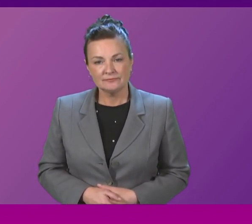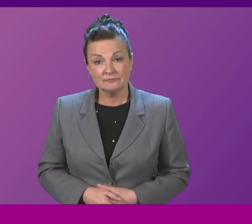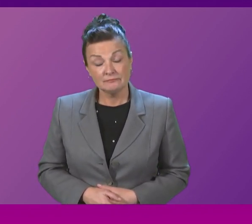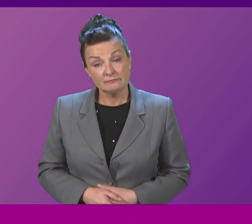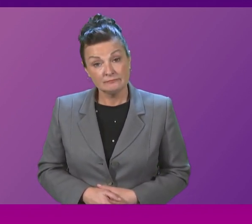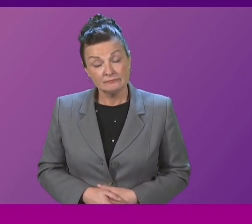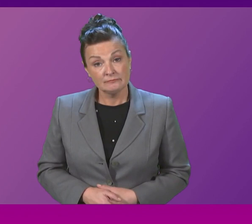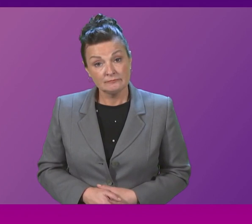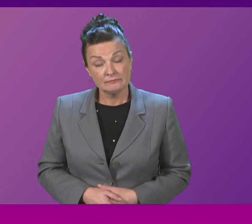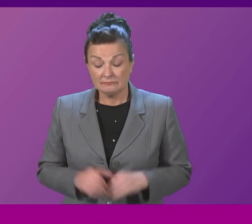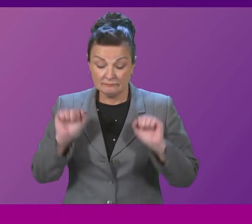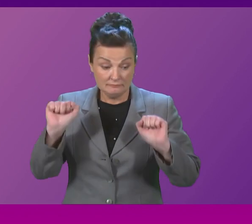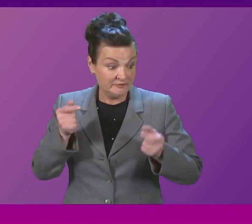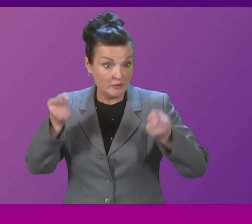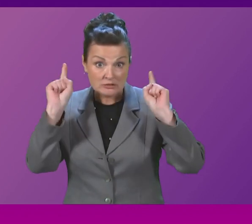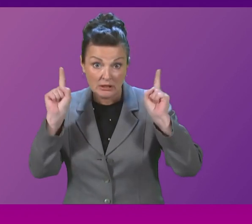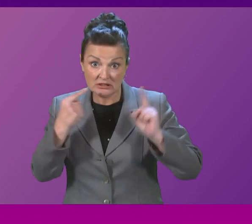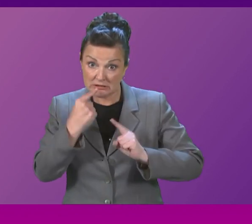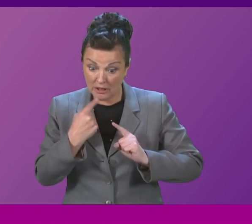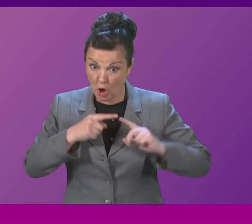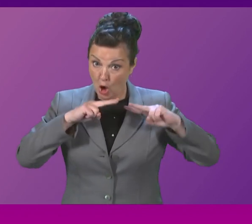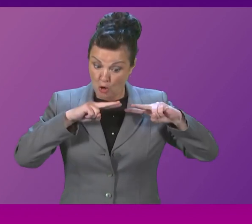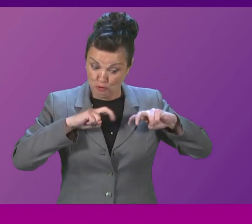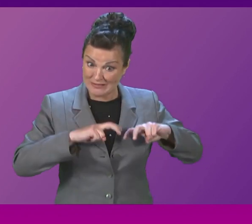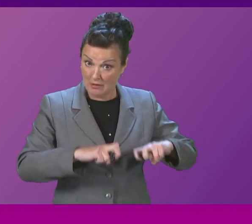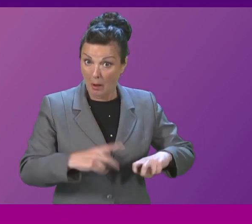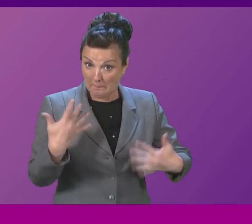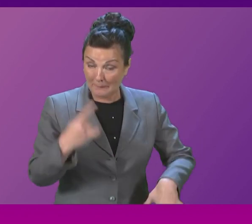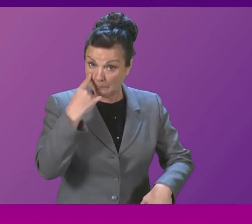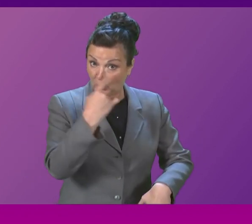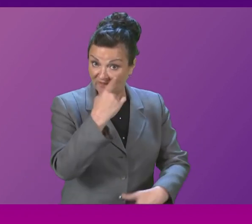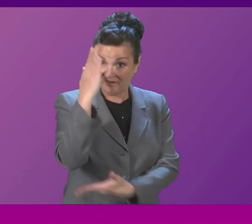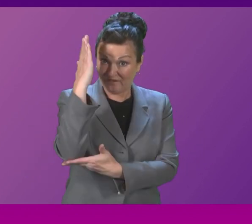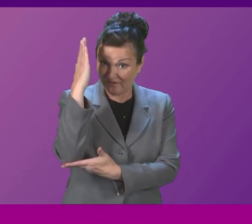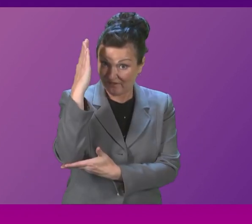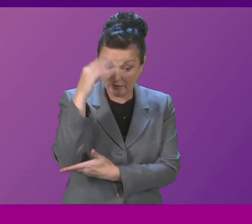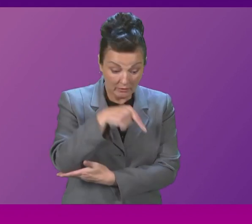As the First Minister has pointed out, research has proven that, far from working, the UK